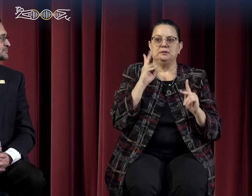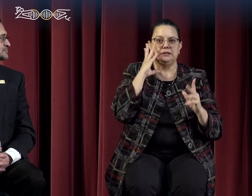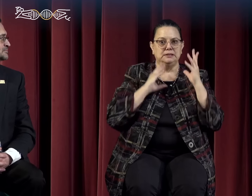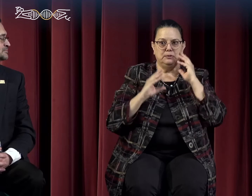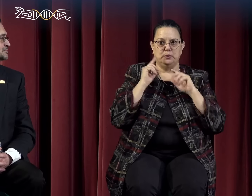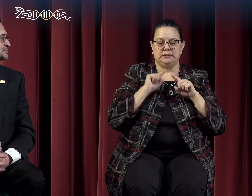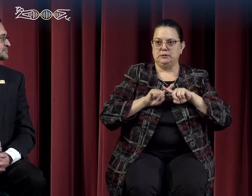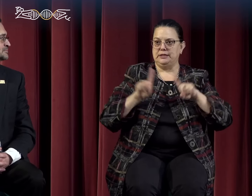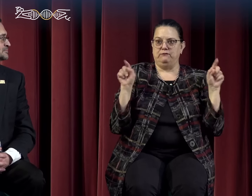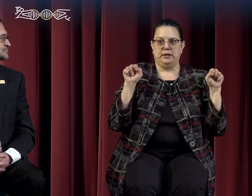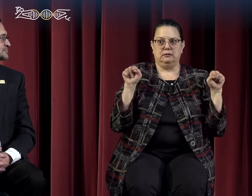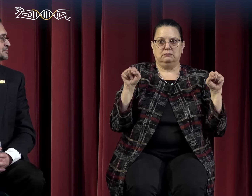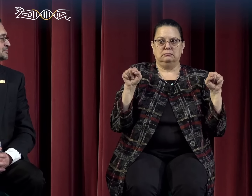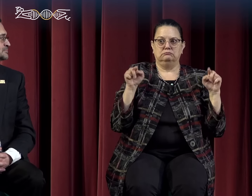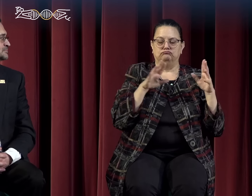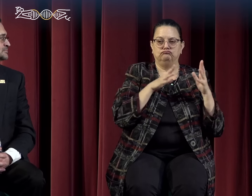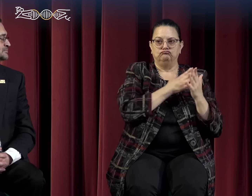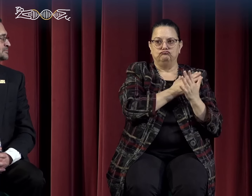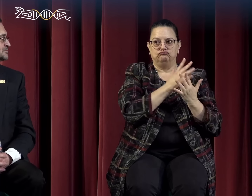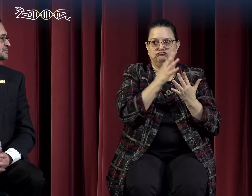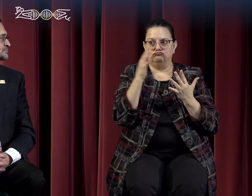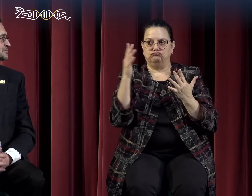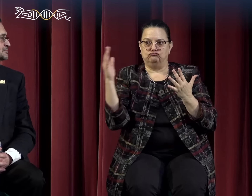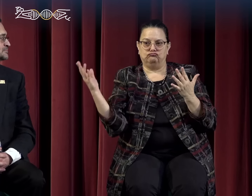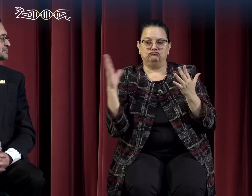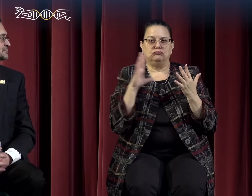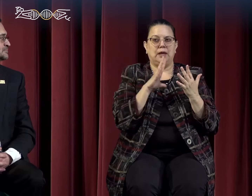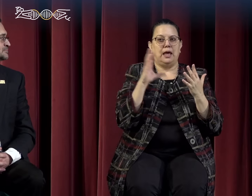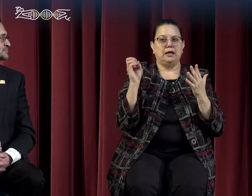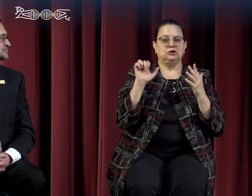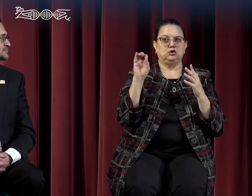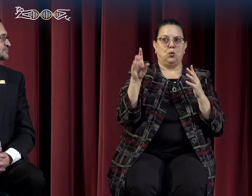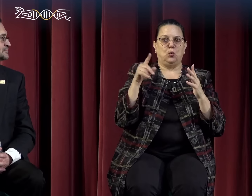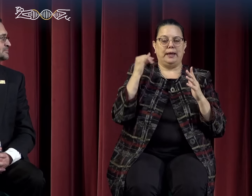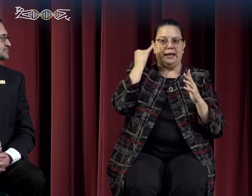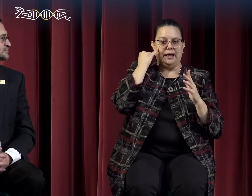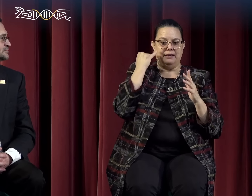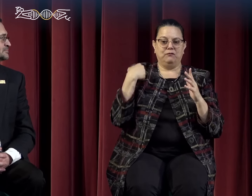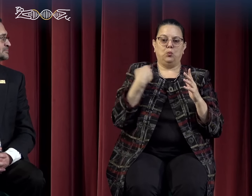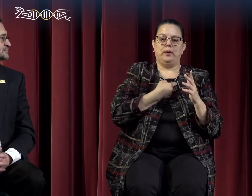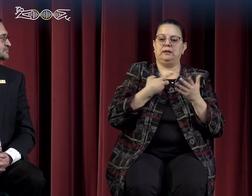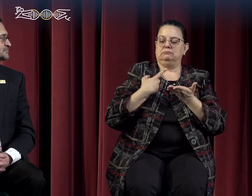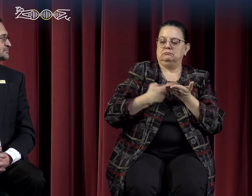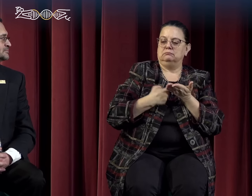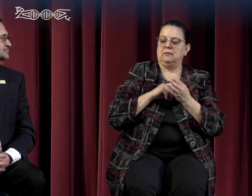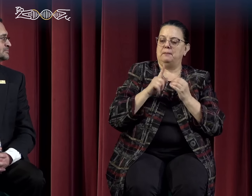vastly different depending on the countries in which they grow up in,